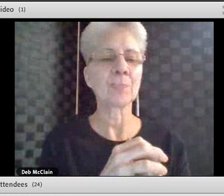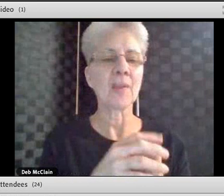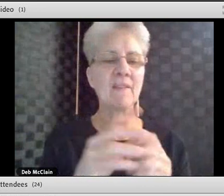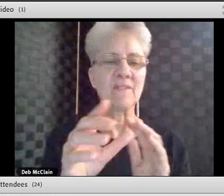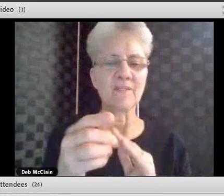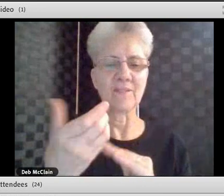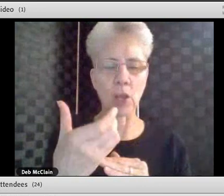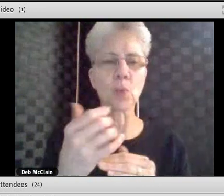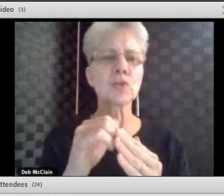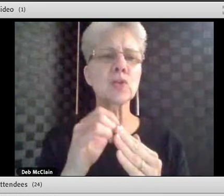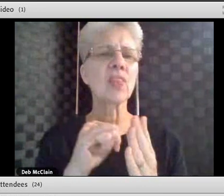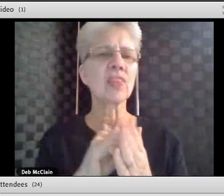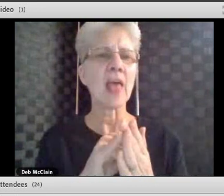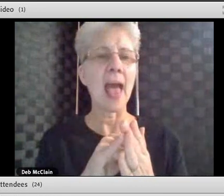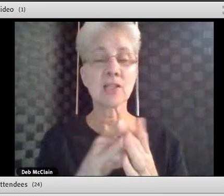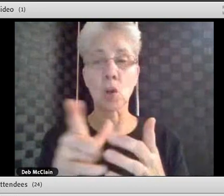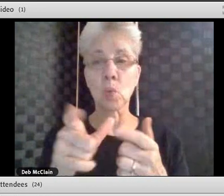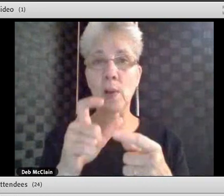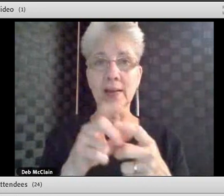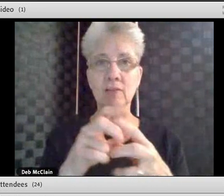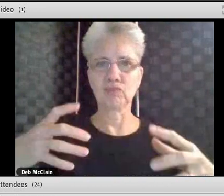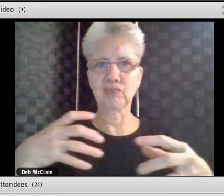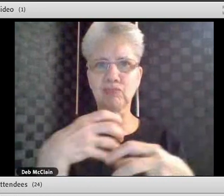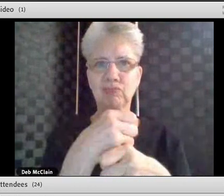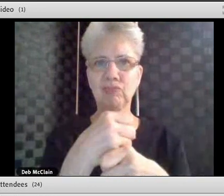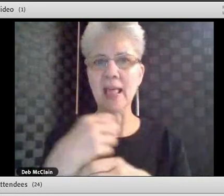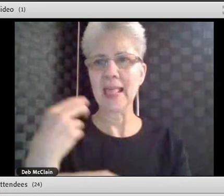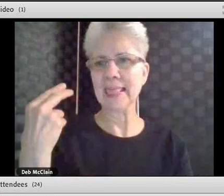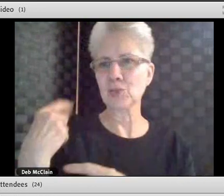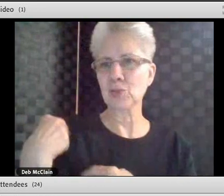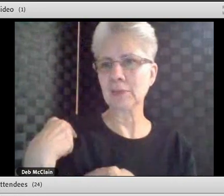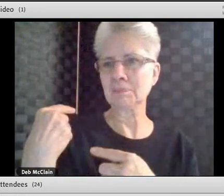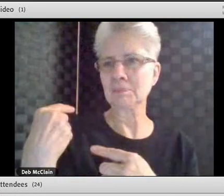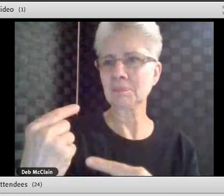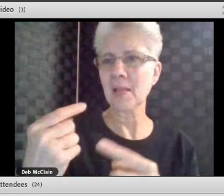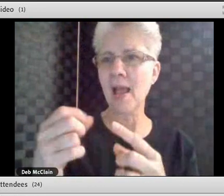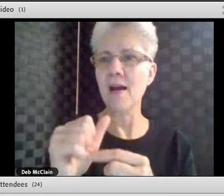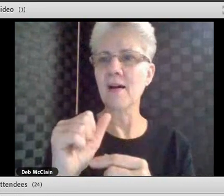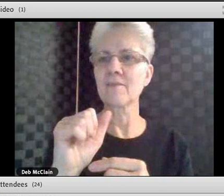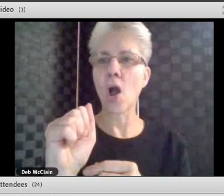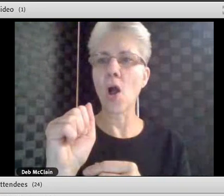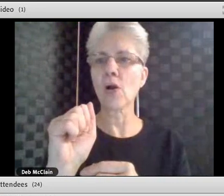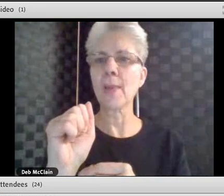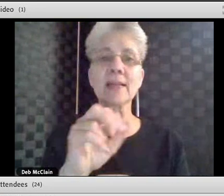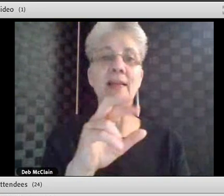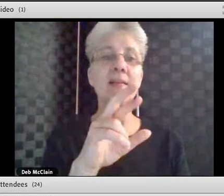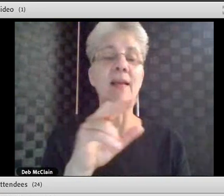So that's a quick trip through the history of kind of augmented and virtual reality.